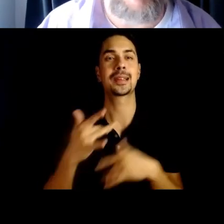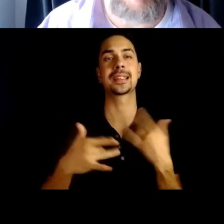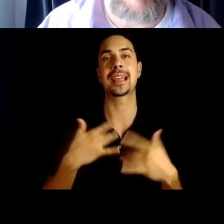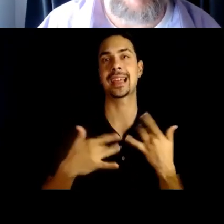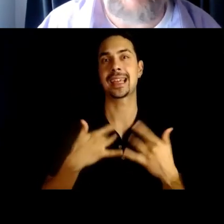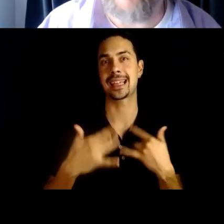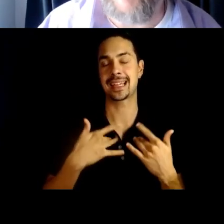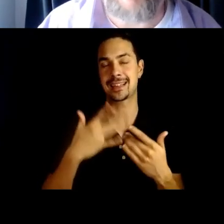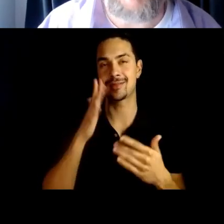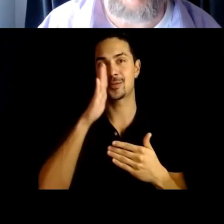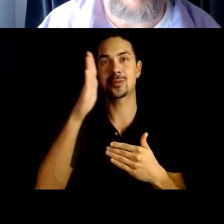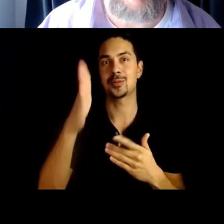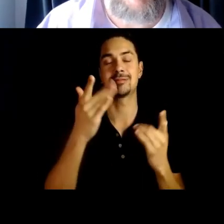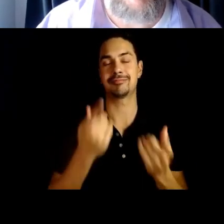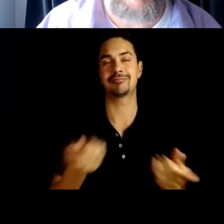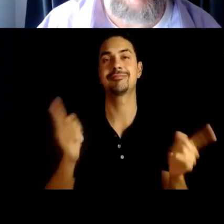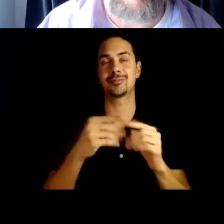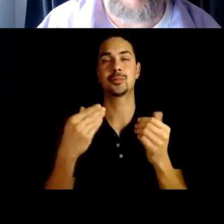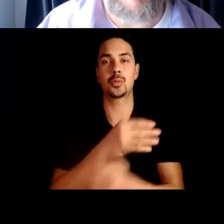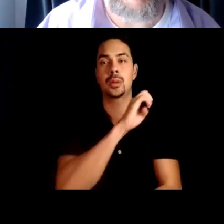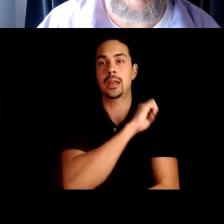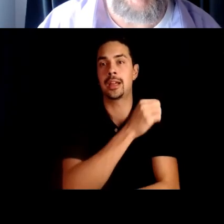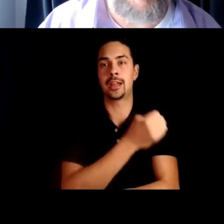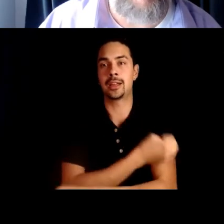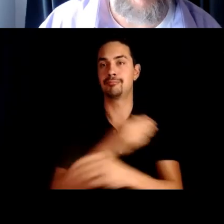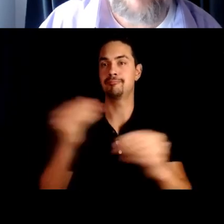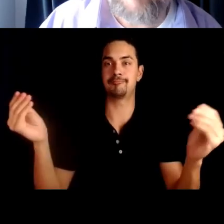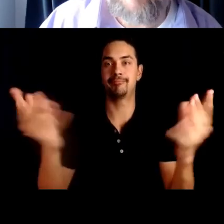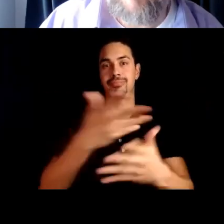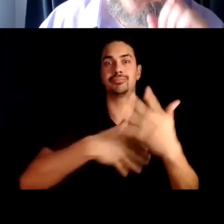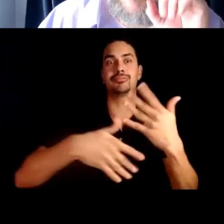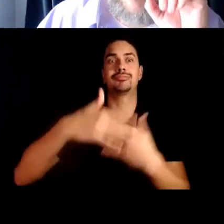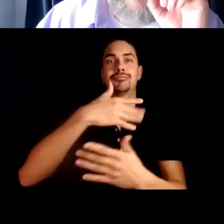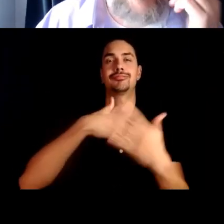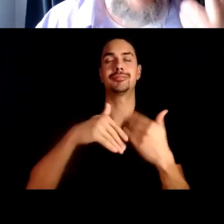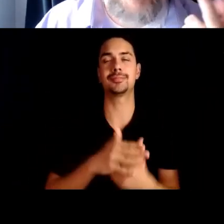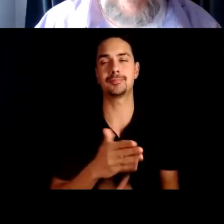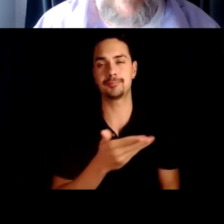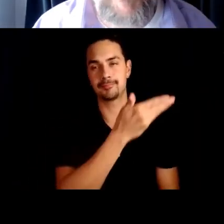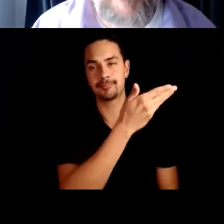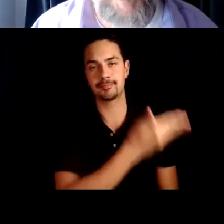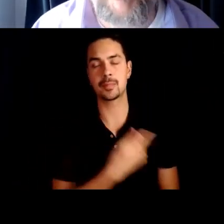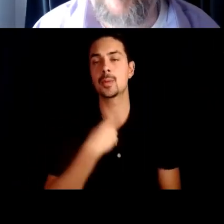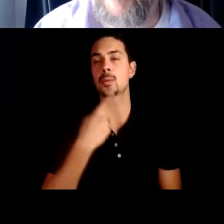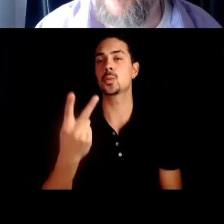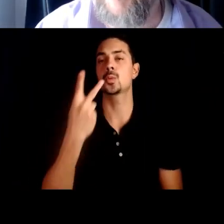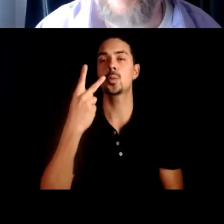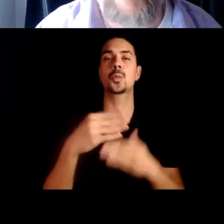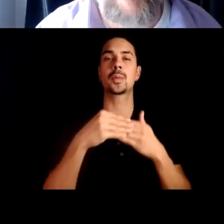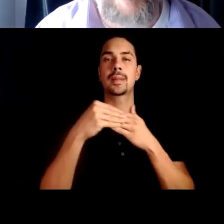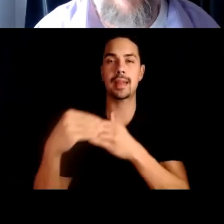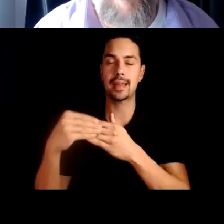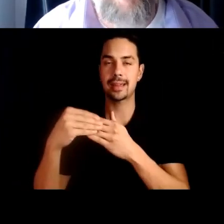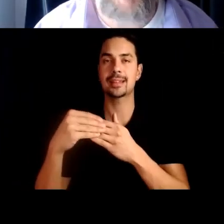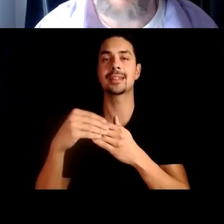with a new energy in our organization. We have two guiding principles and it's really important for me